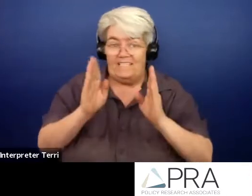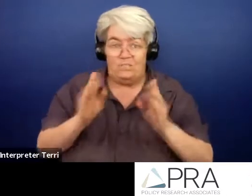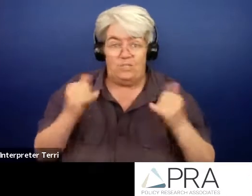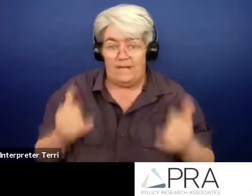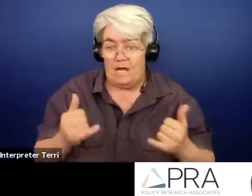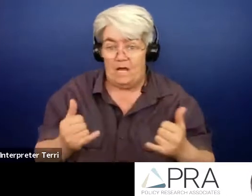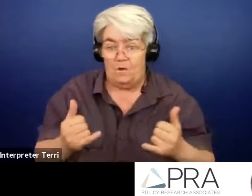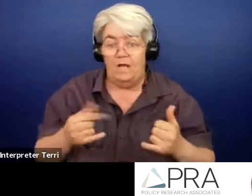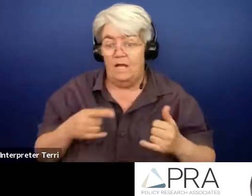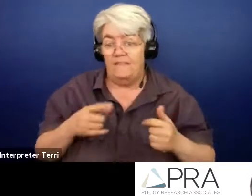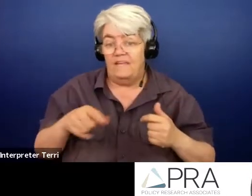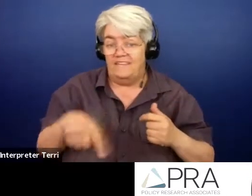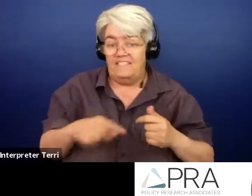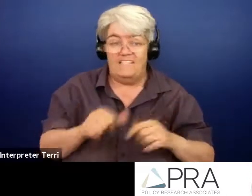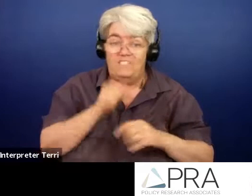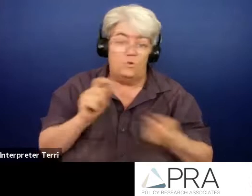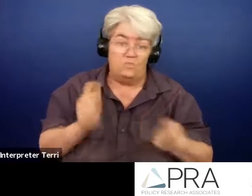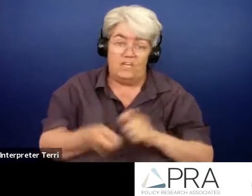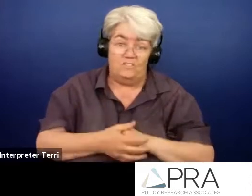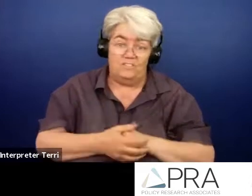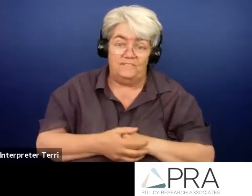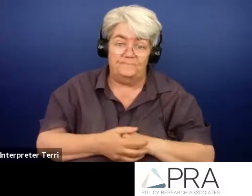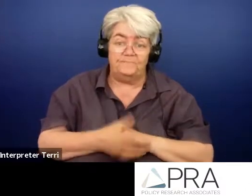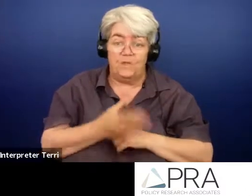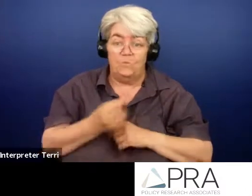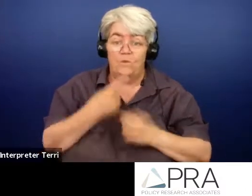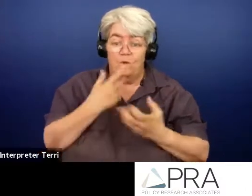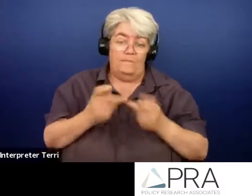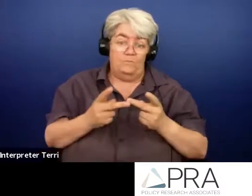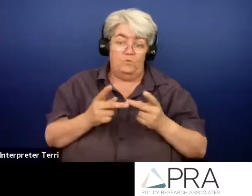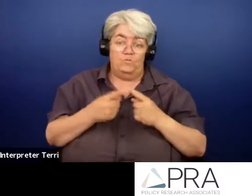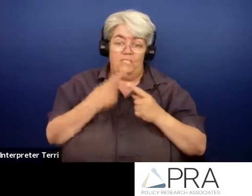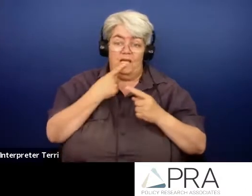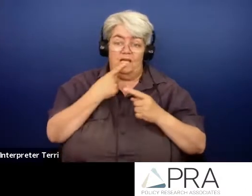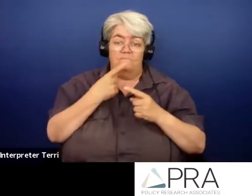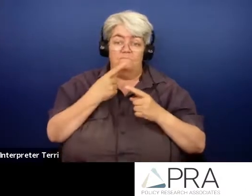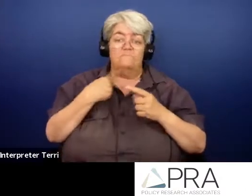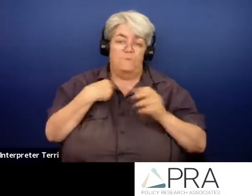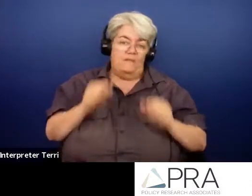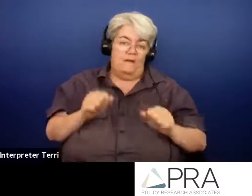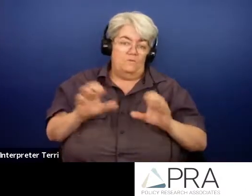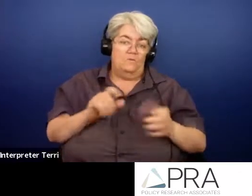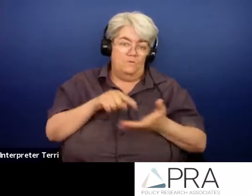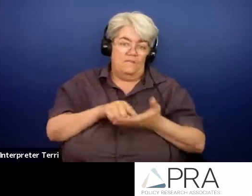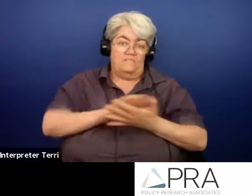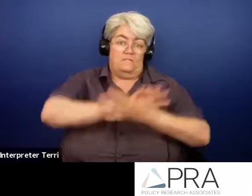can take place. What we want to try to do is have people really saying we can do this differently. It doesn't have to be huge